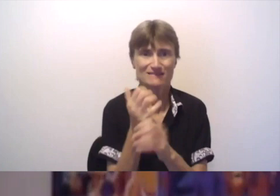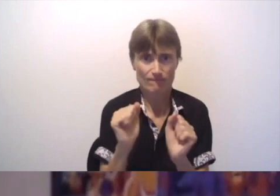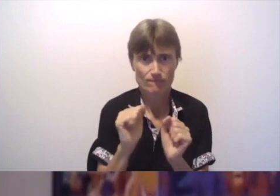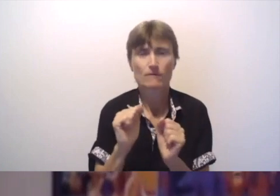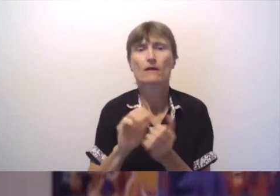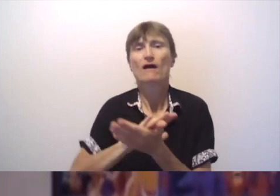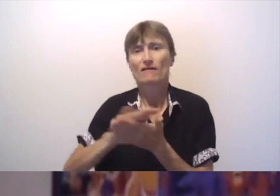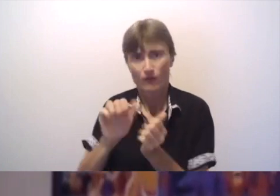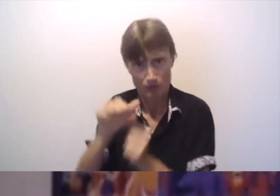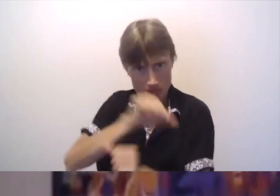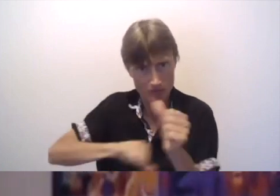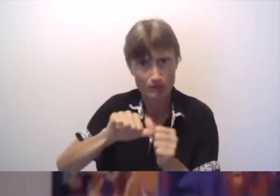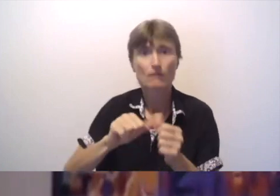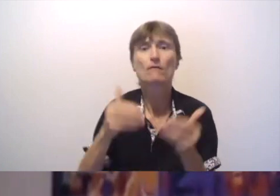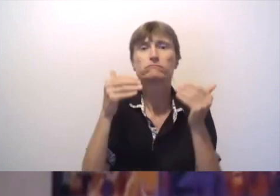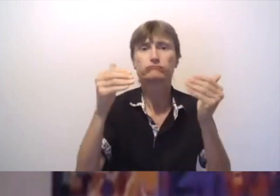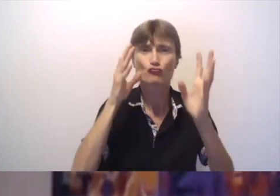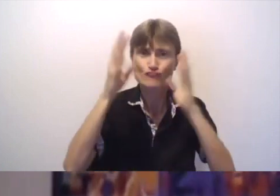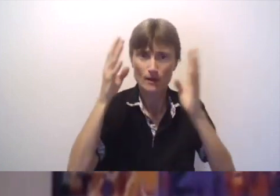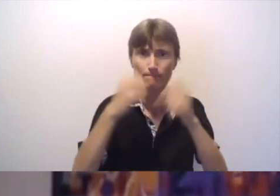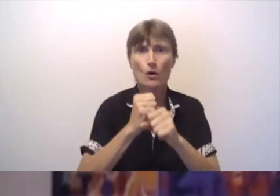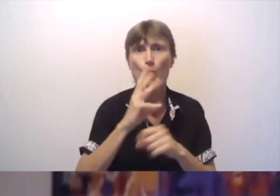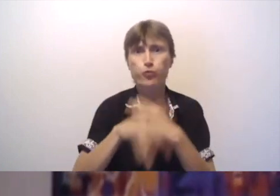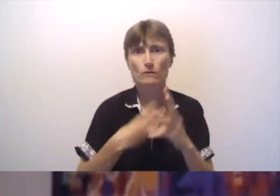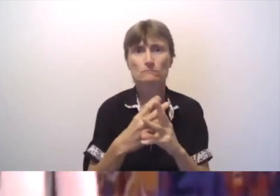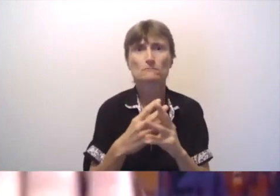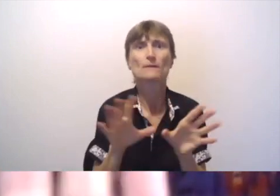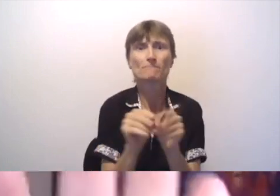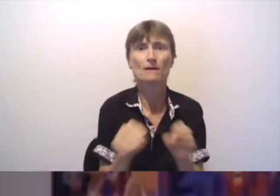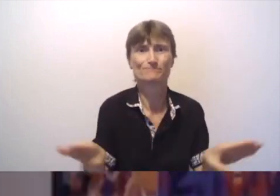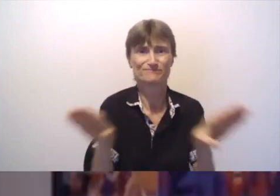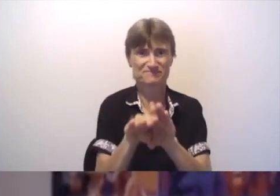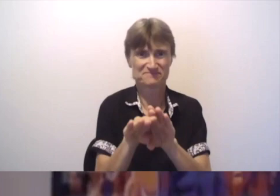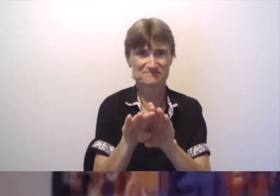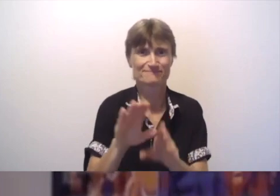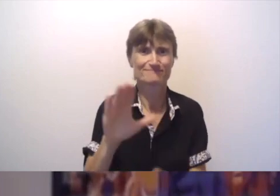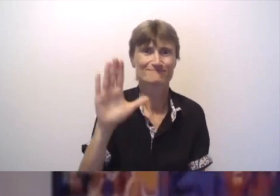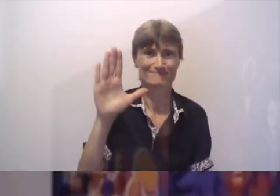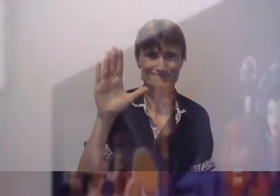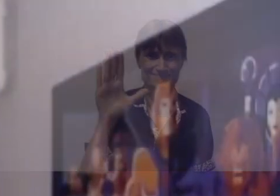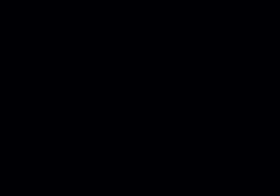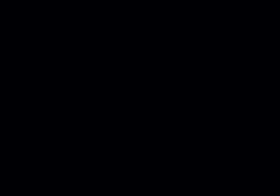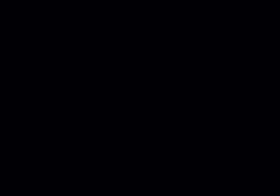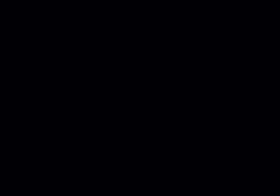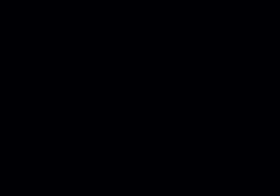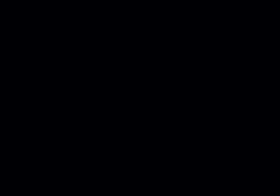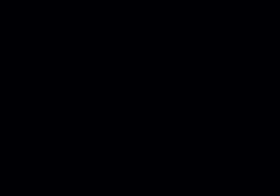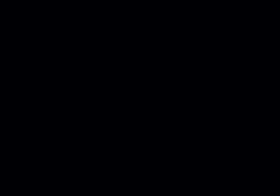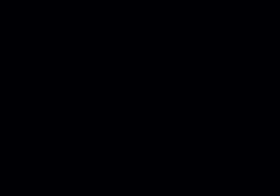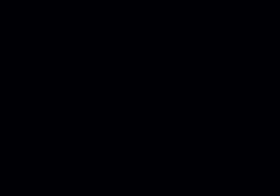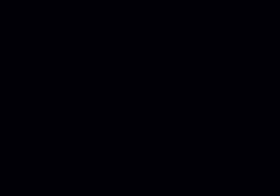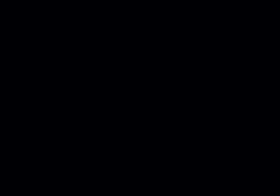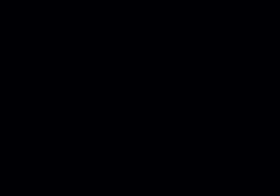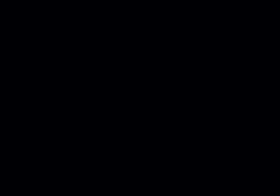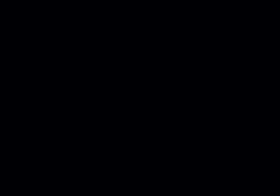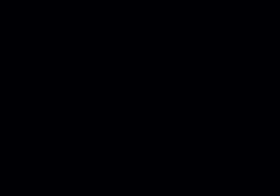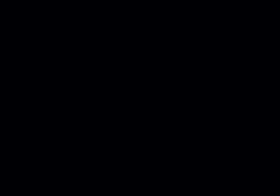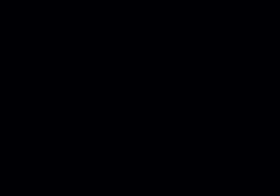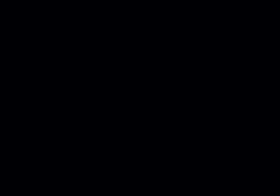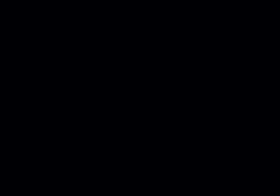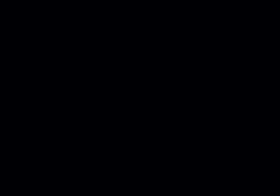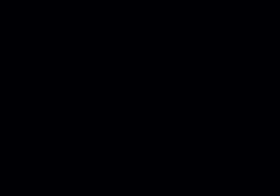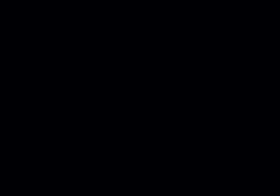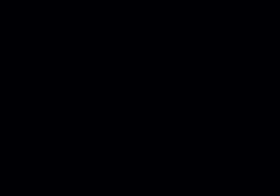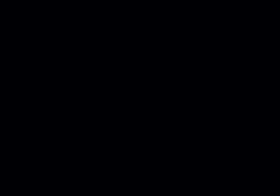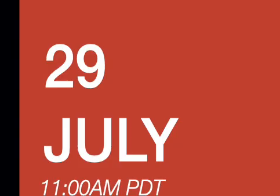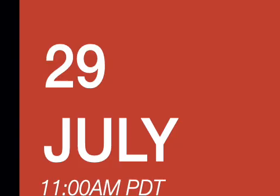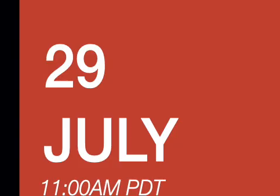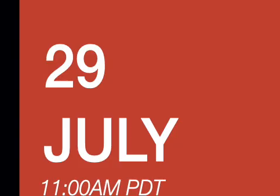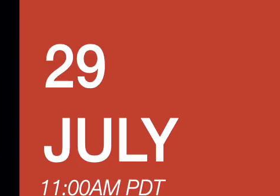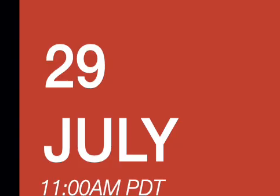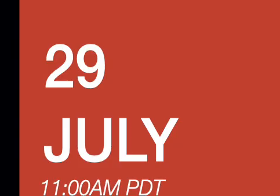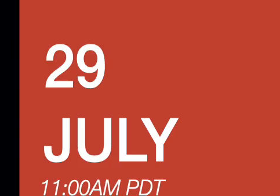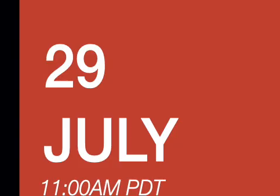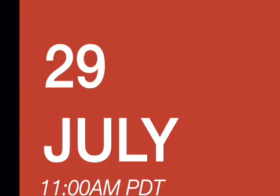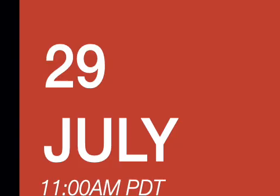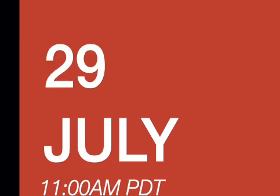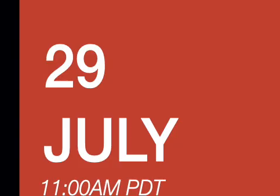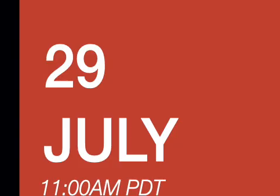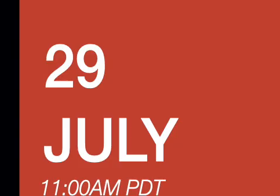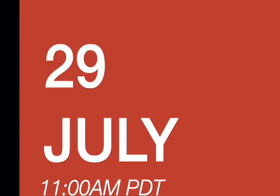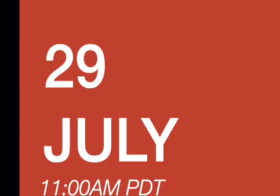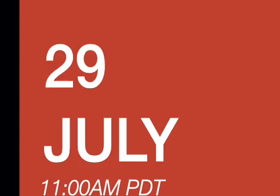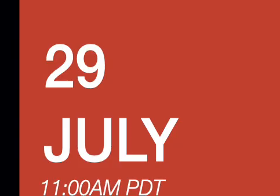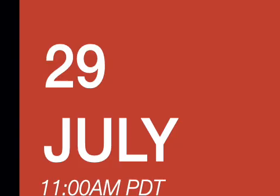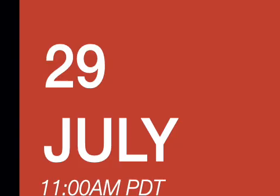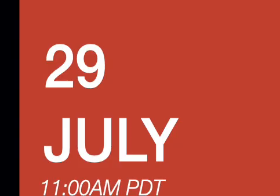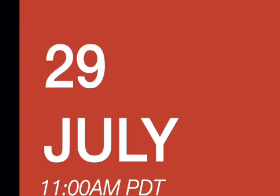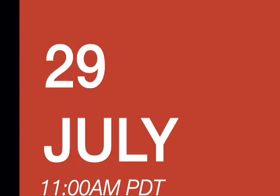and make a better world thank you all for joining us today